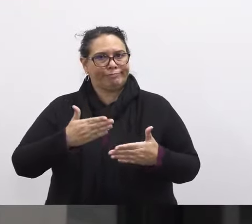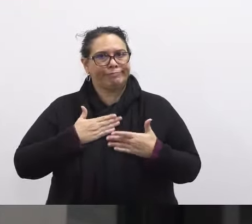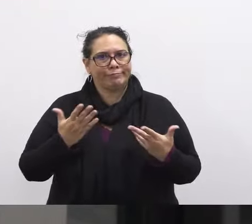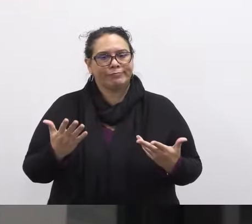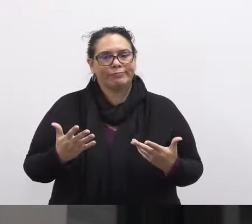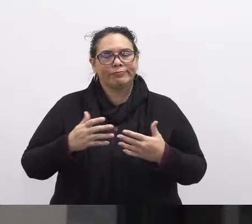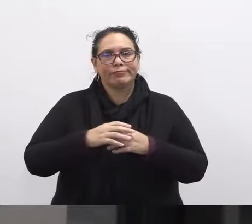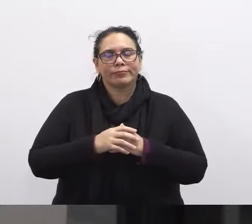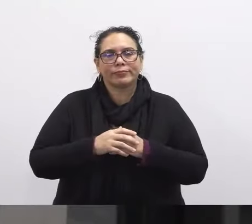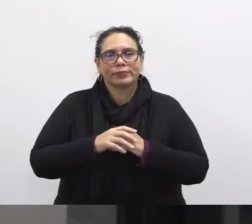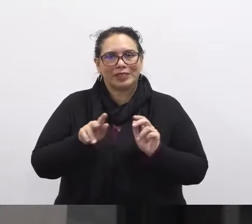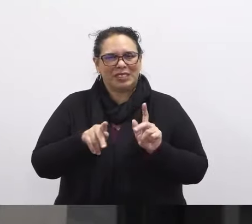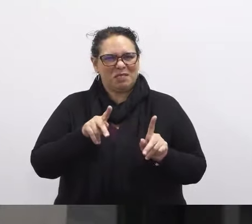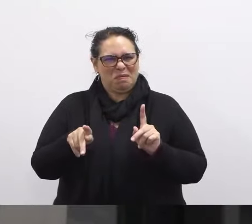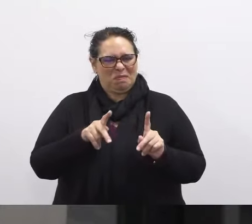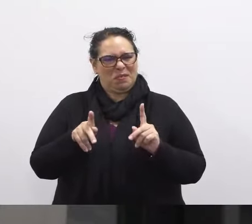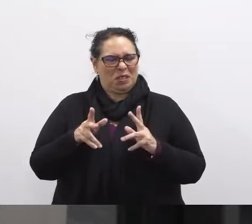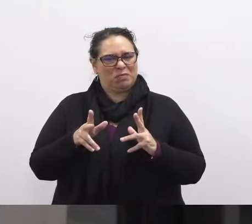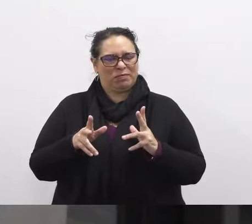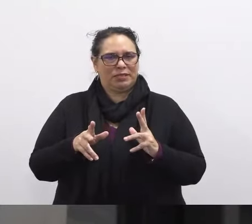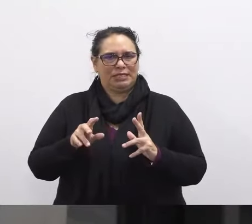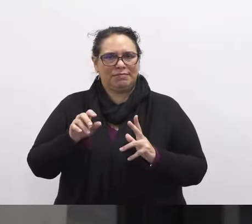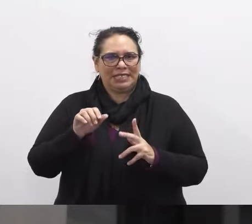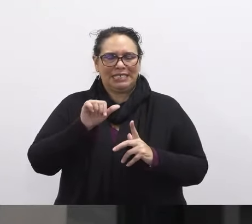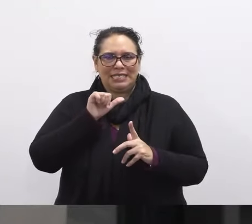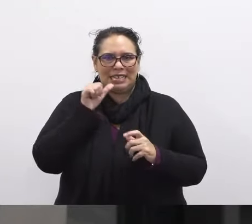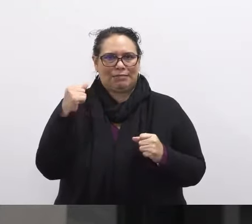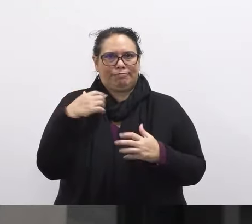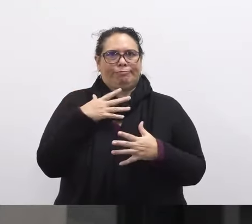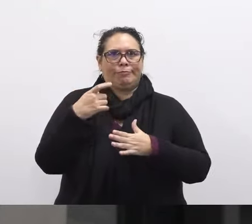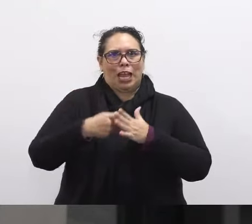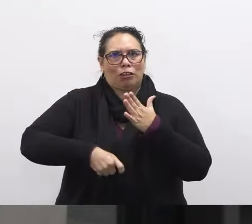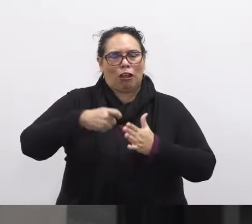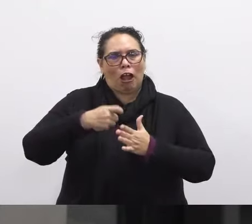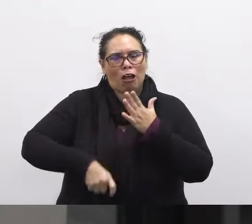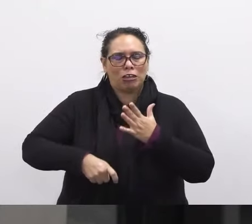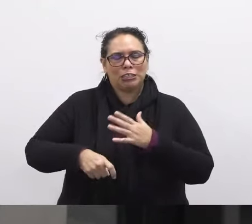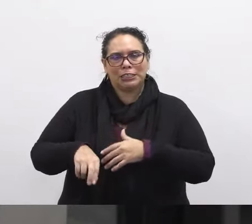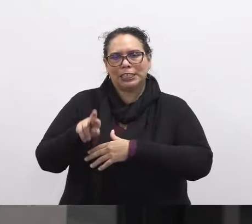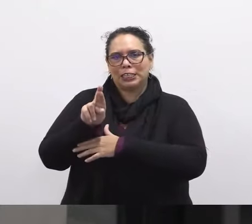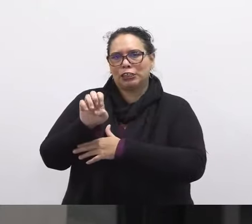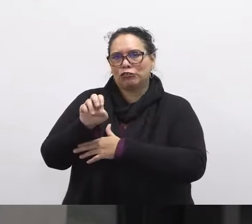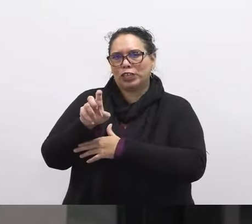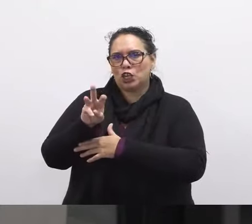of the renewable industry did not flinch at the costs, but focused instead on driving them down.